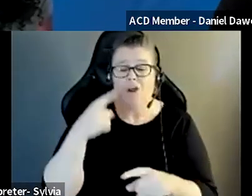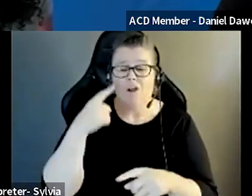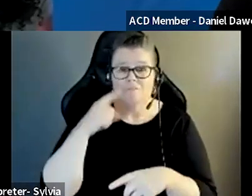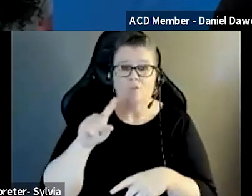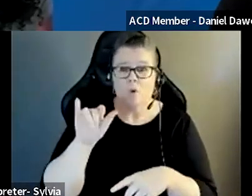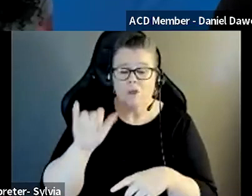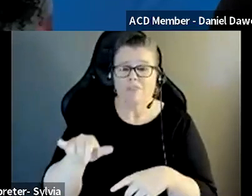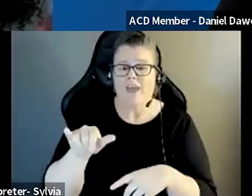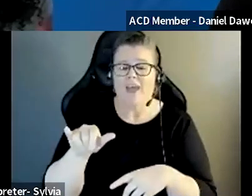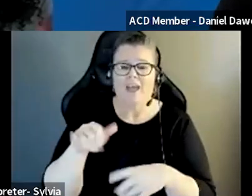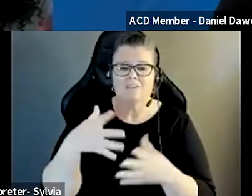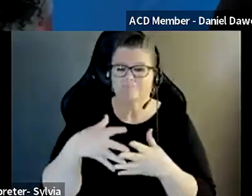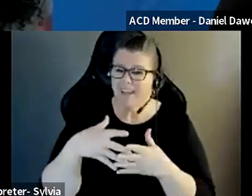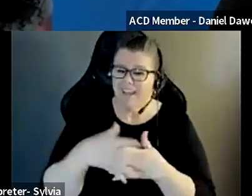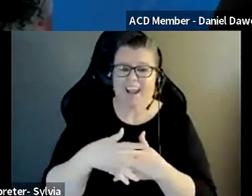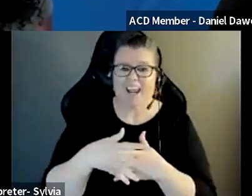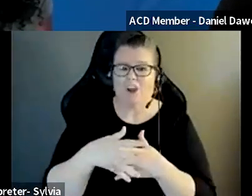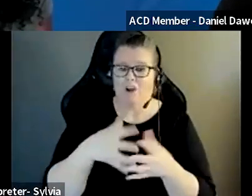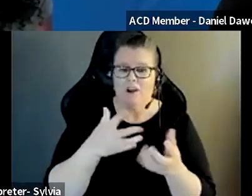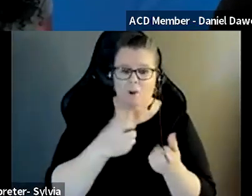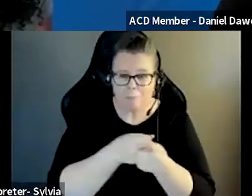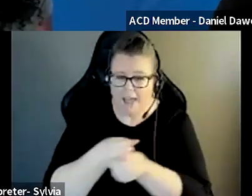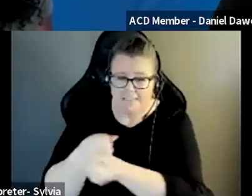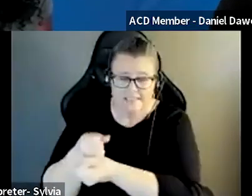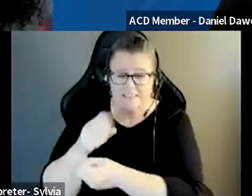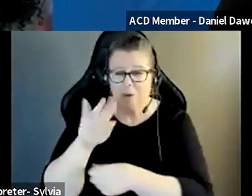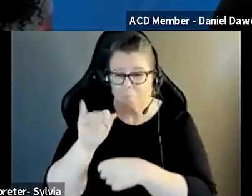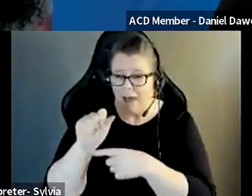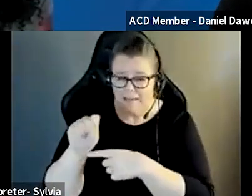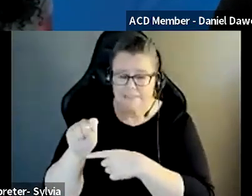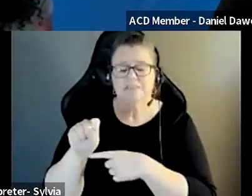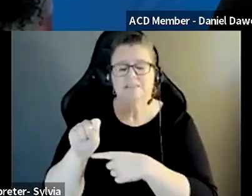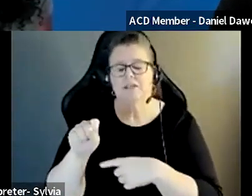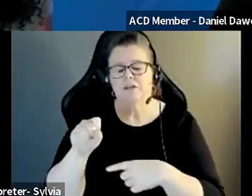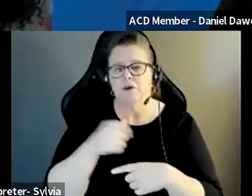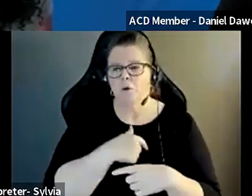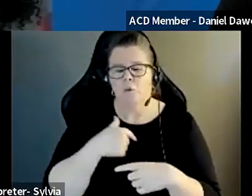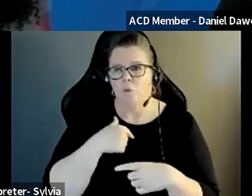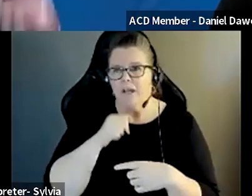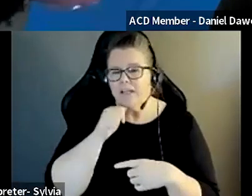digital equity issues; we are not -- we don't have a specific focus within DMI right now